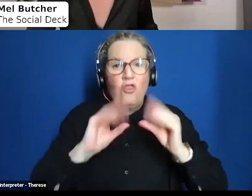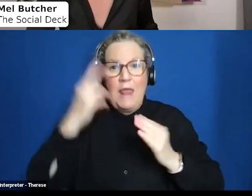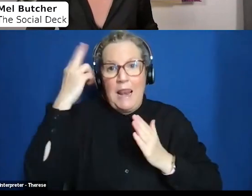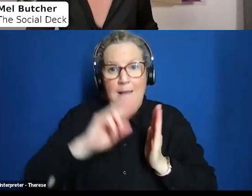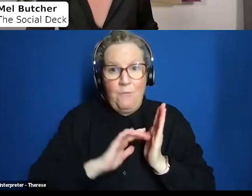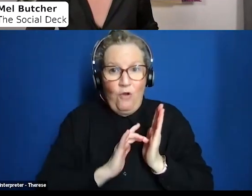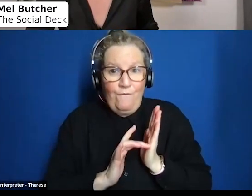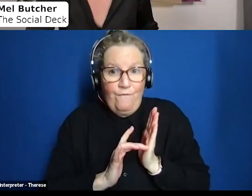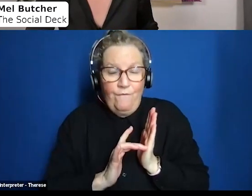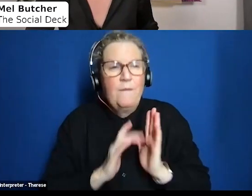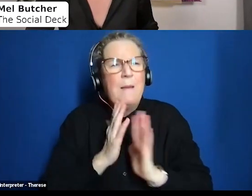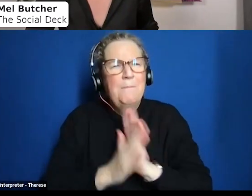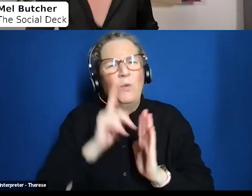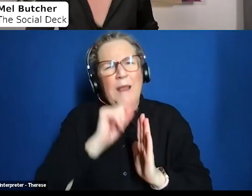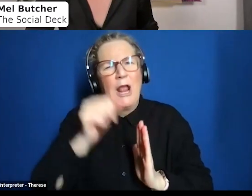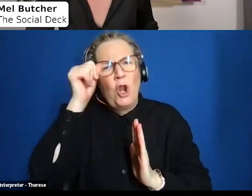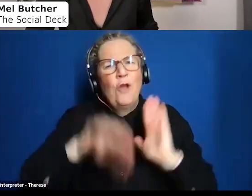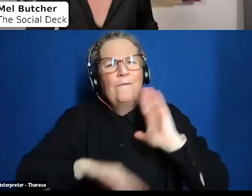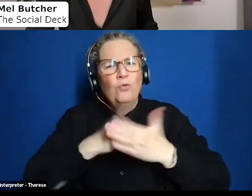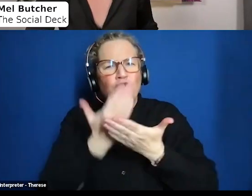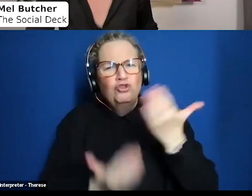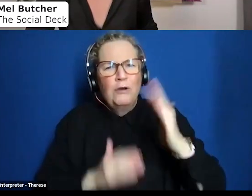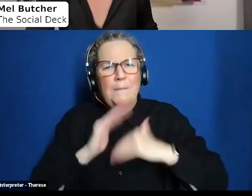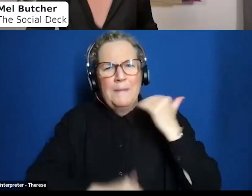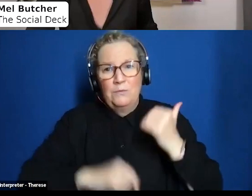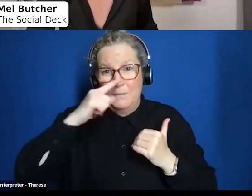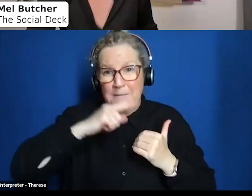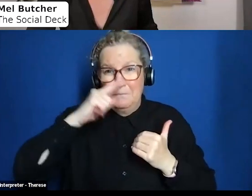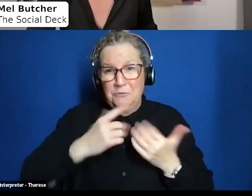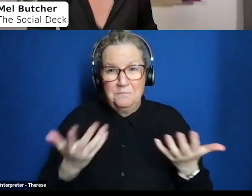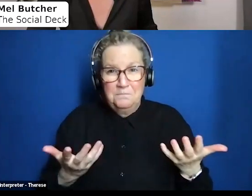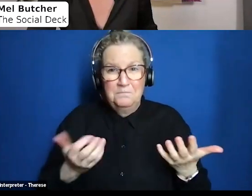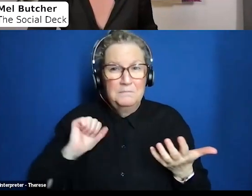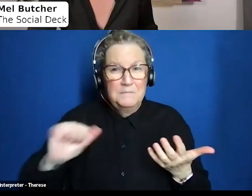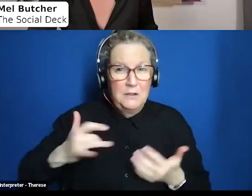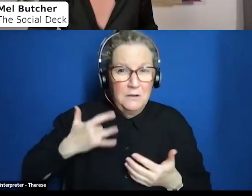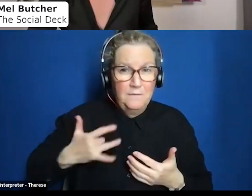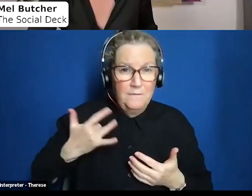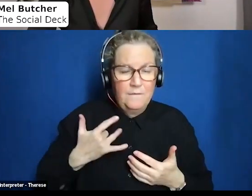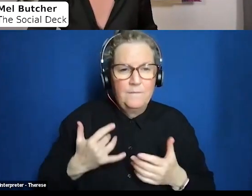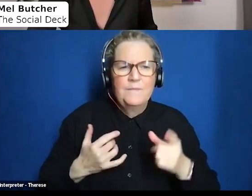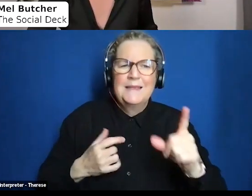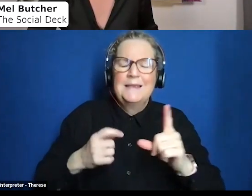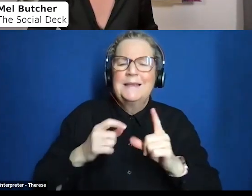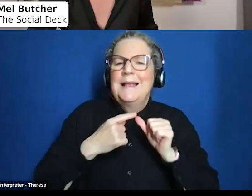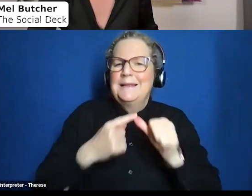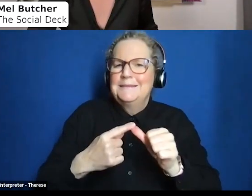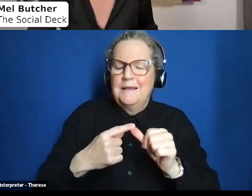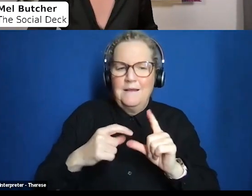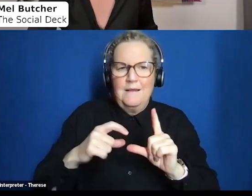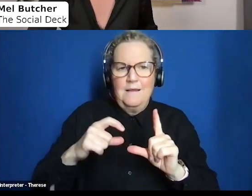So really key thing for this data is that the identifying information won't be going with